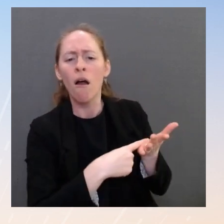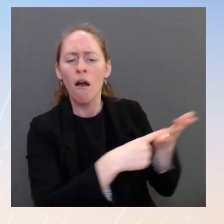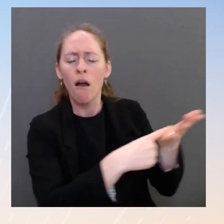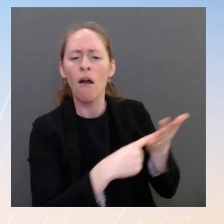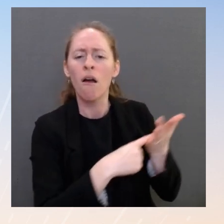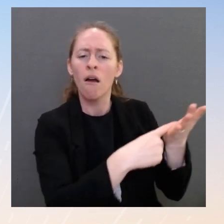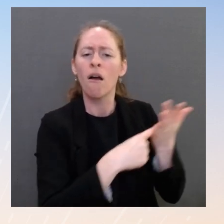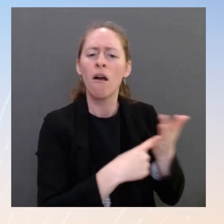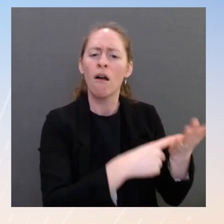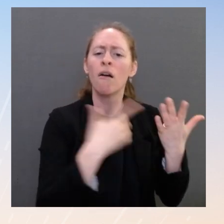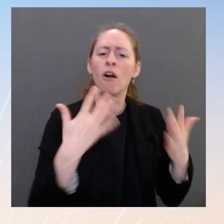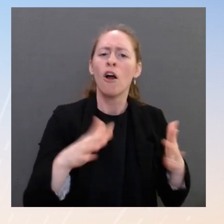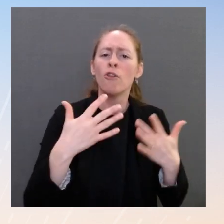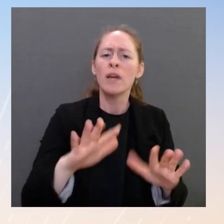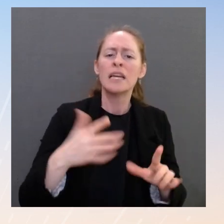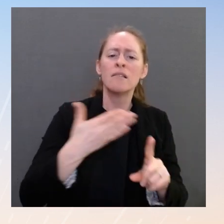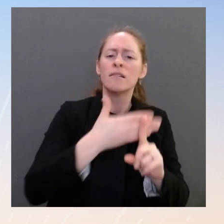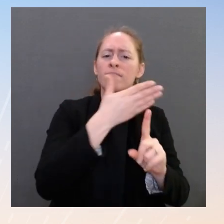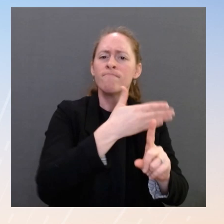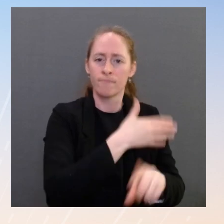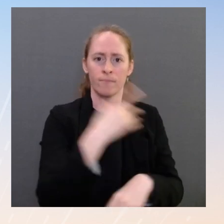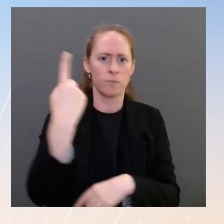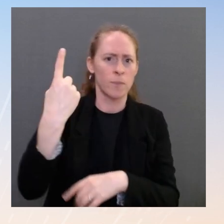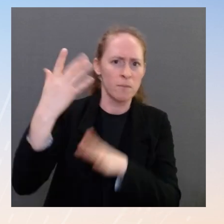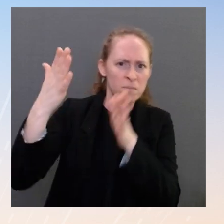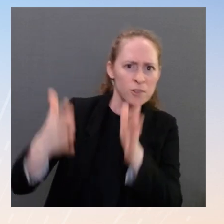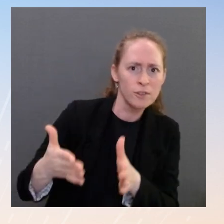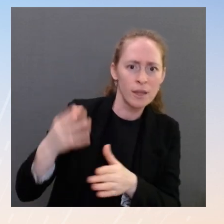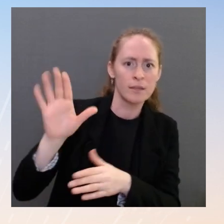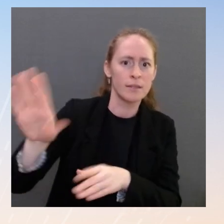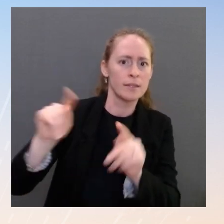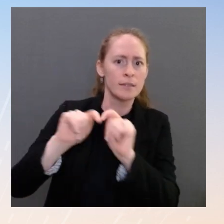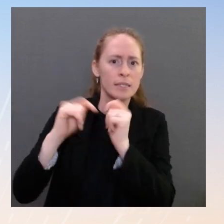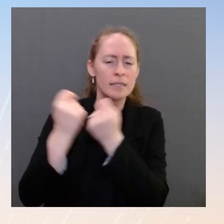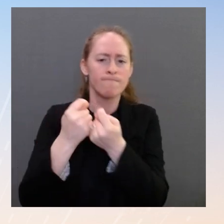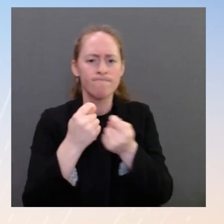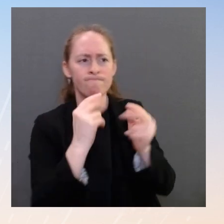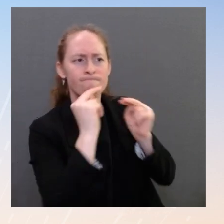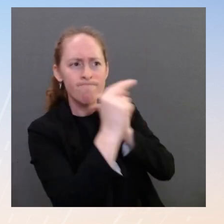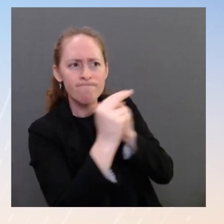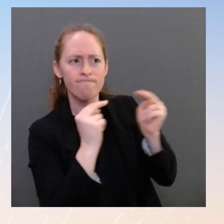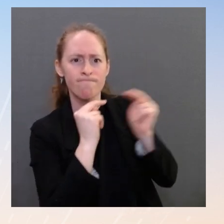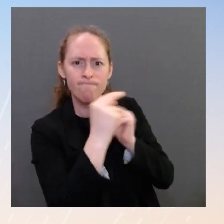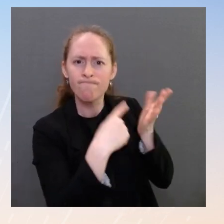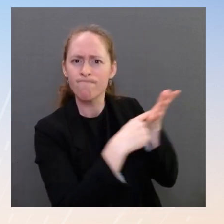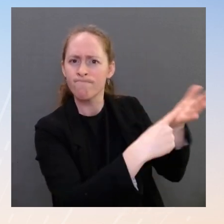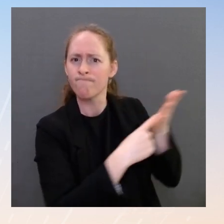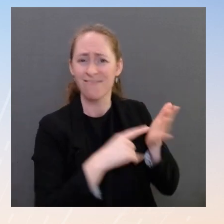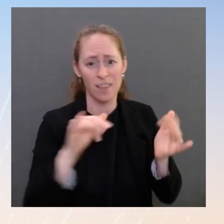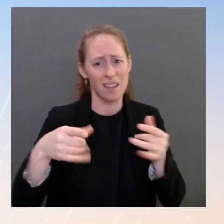and his team and many others have been -- had been negotiating and engaging in this. And the exchange took place in Turkey